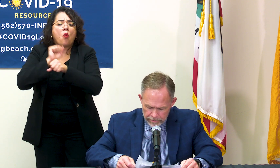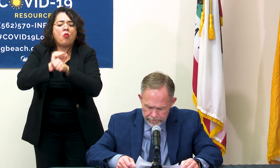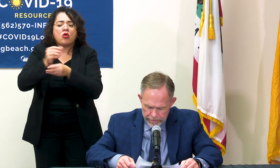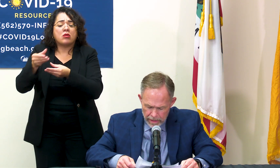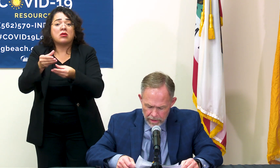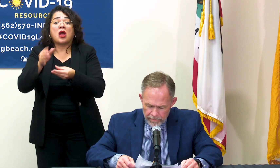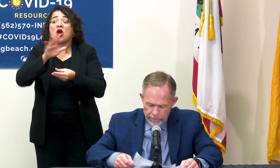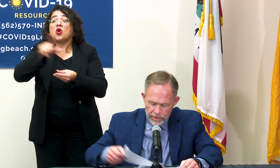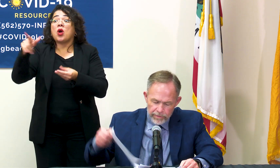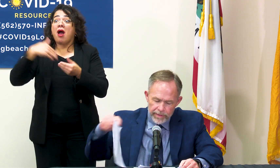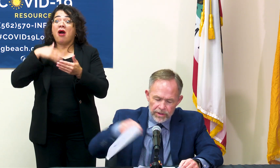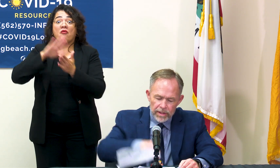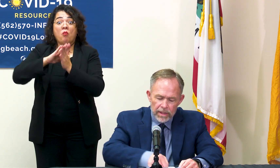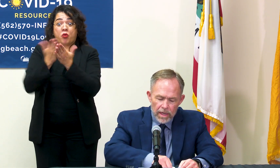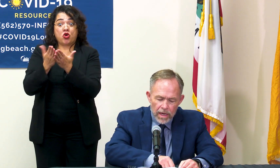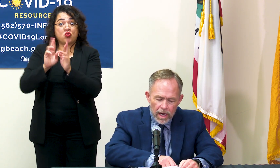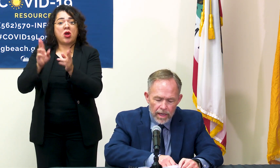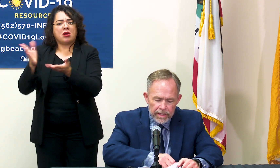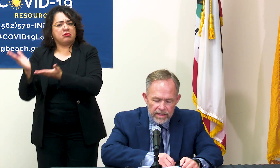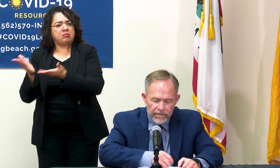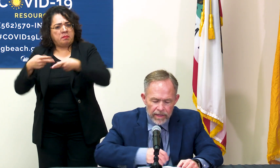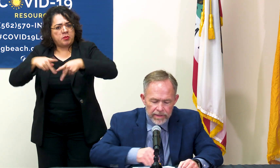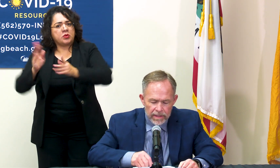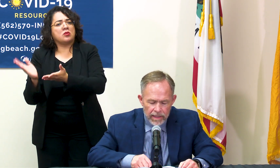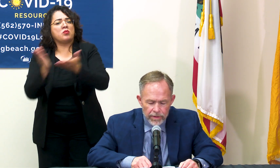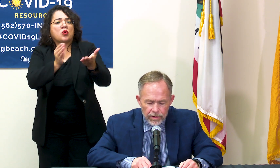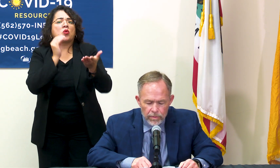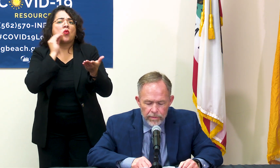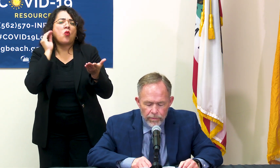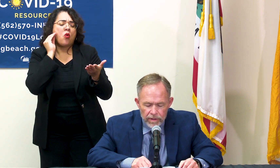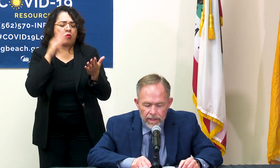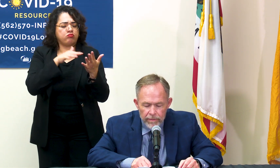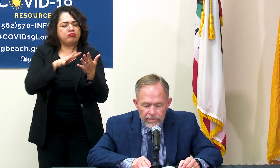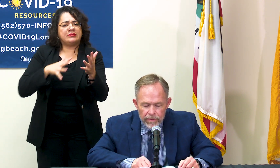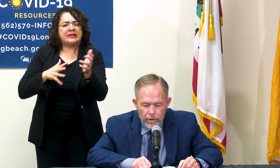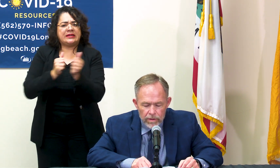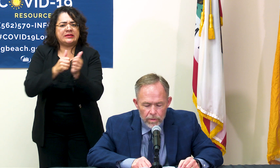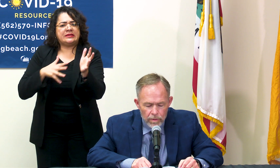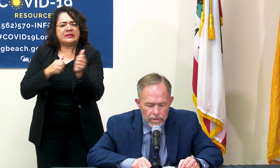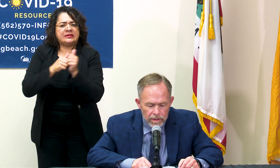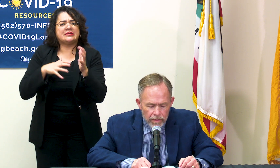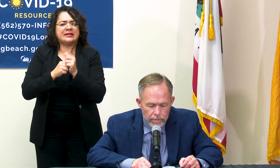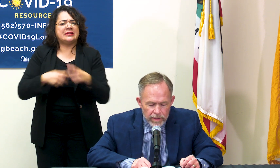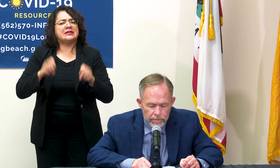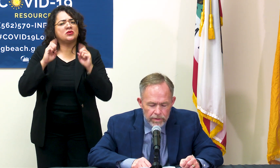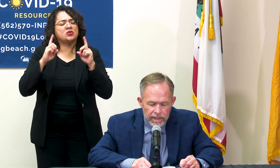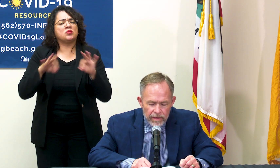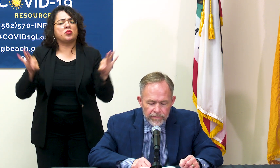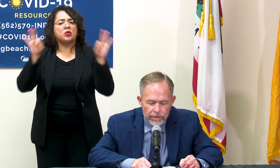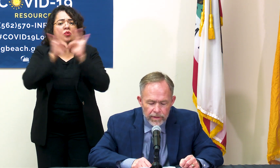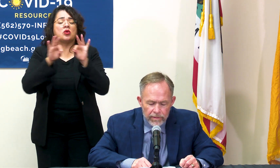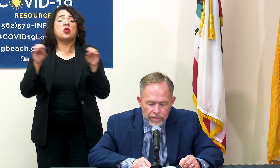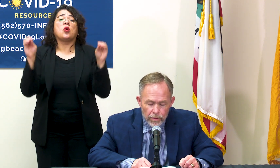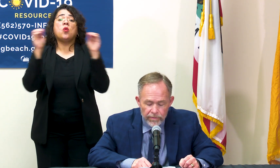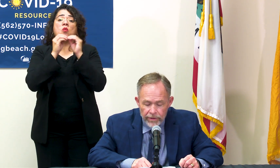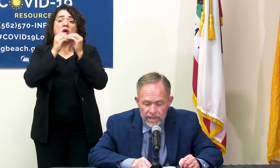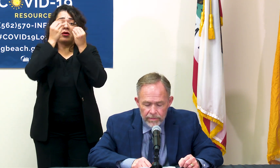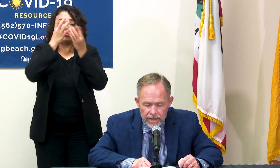Further information on these developments and others will be forthcoming from our schools and will be communicated through various means